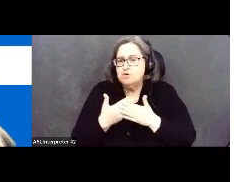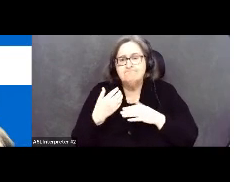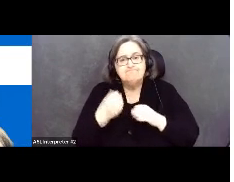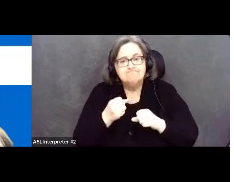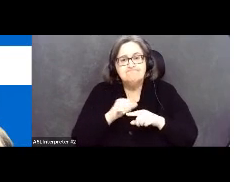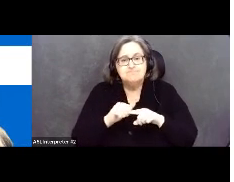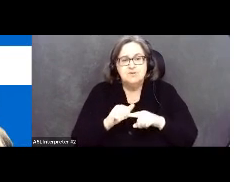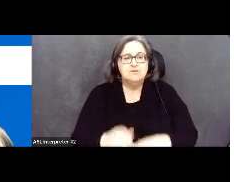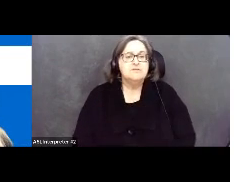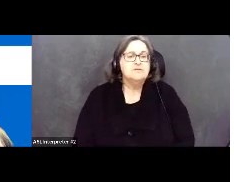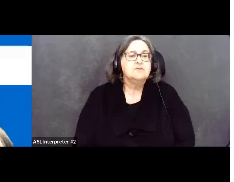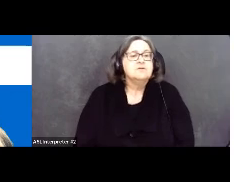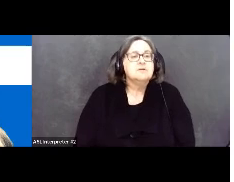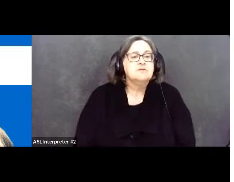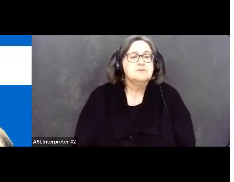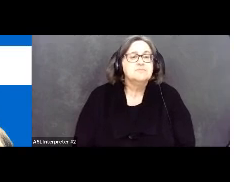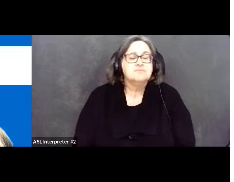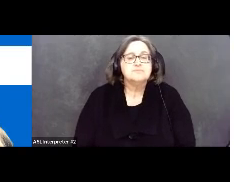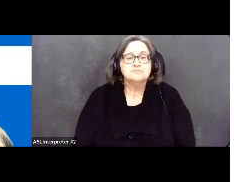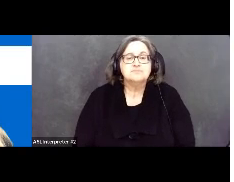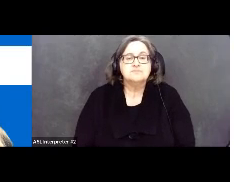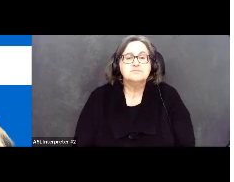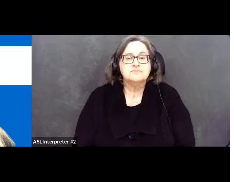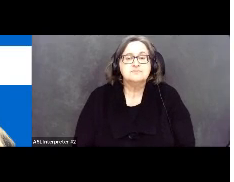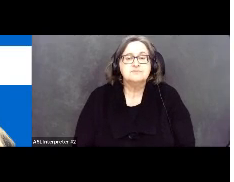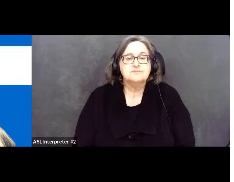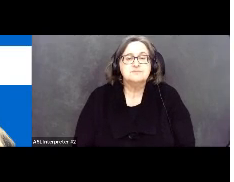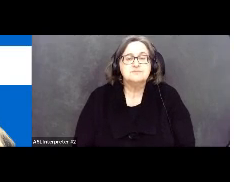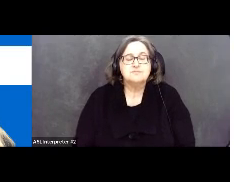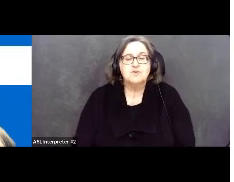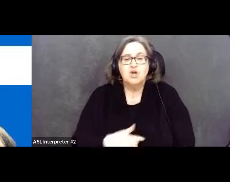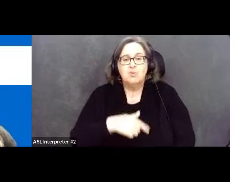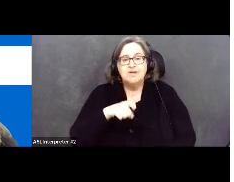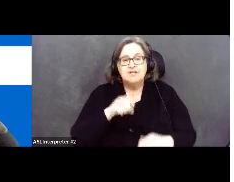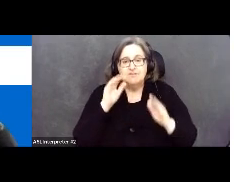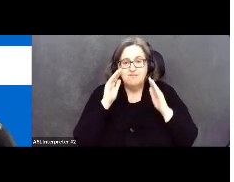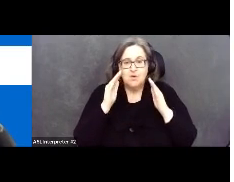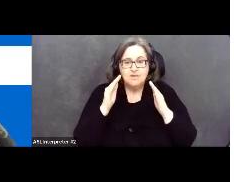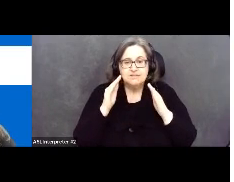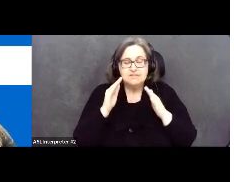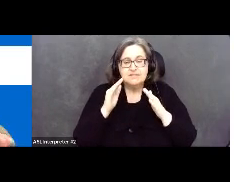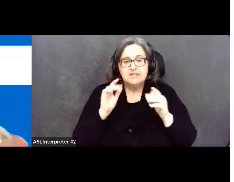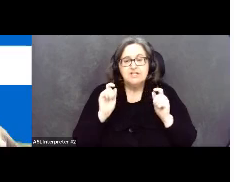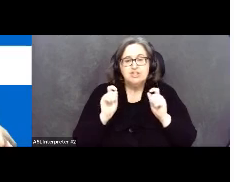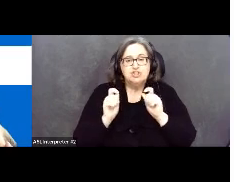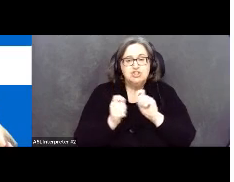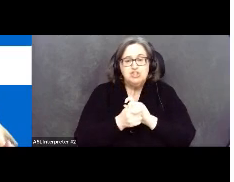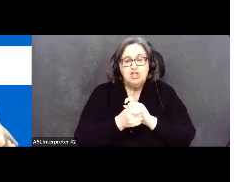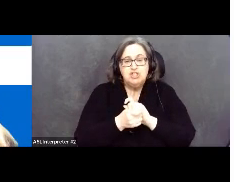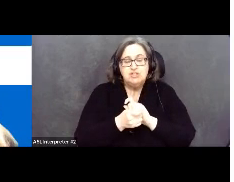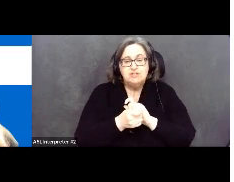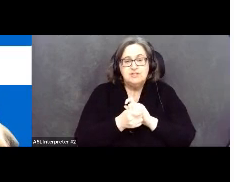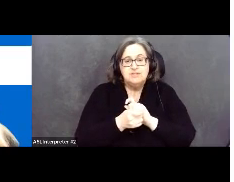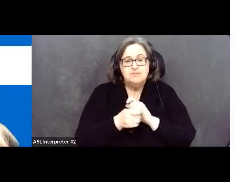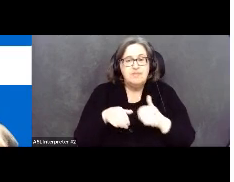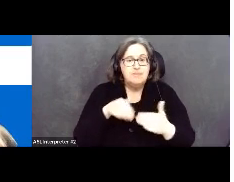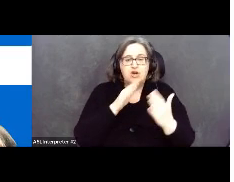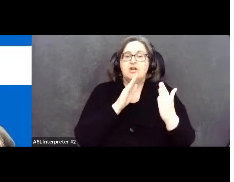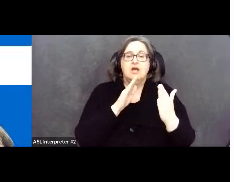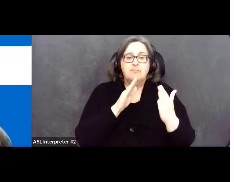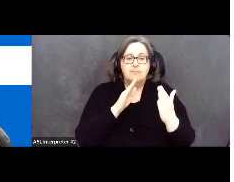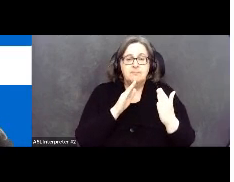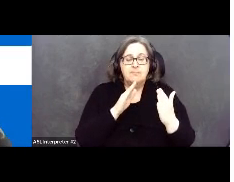So we are we really need to focus on changing the paradigm, shifting it.